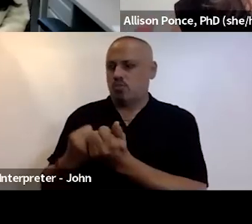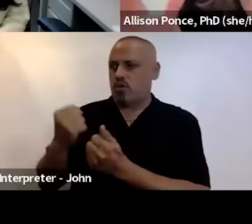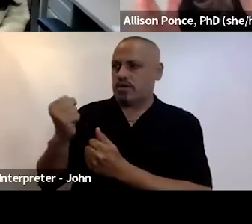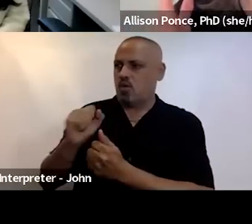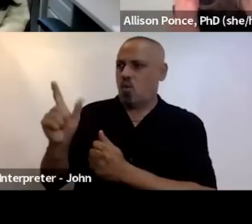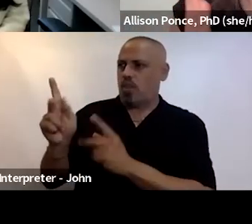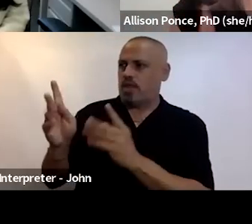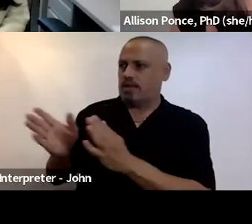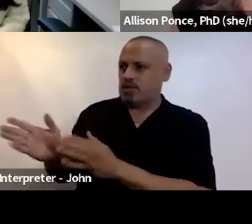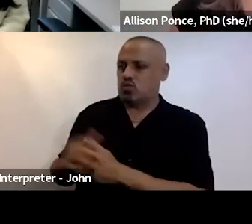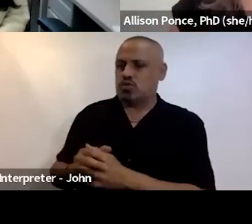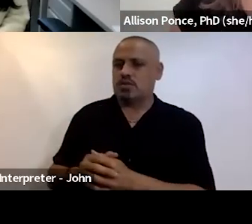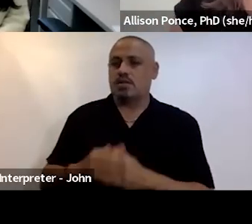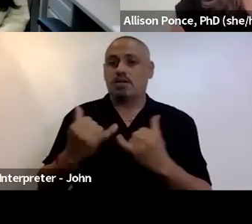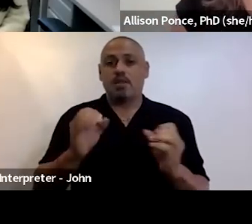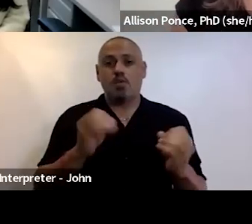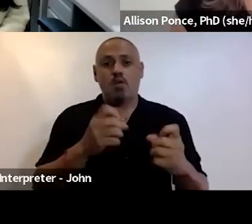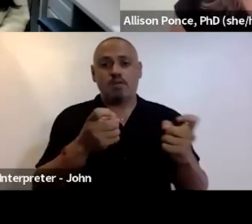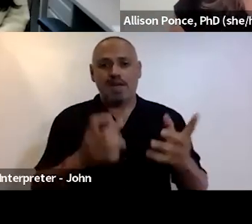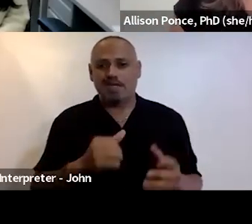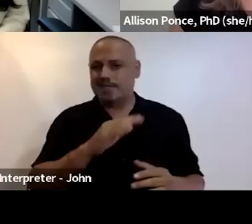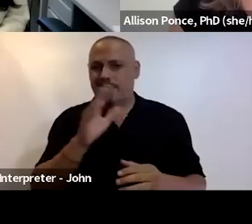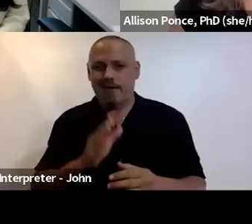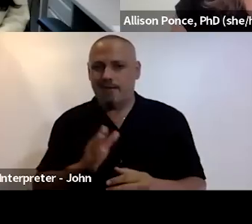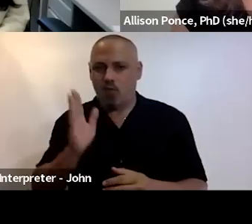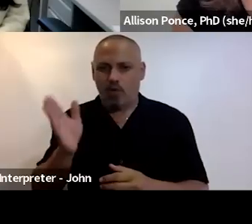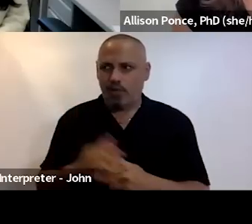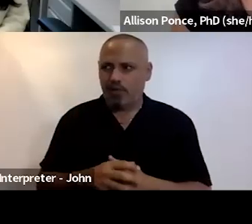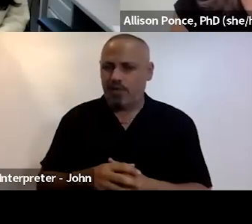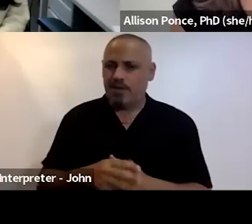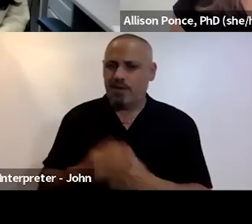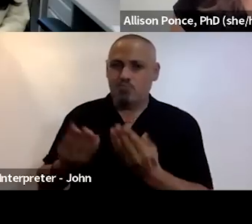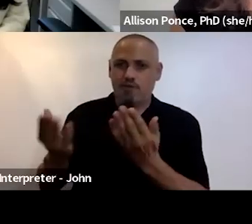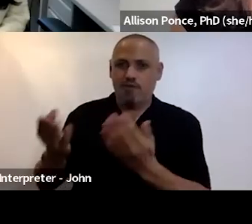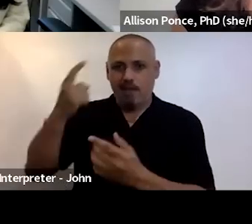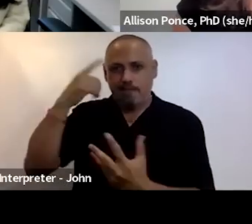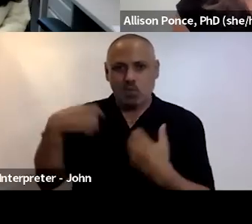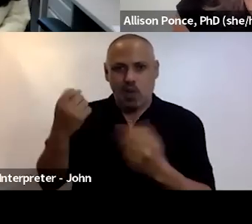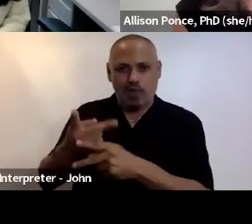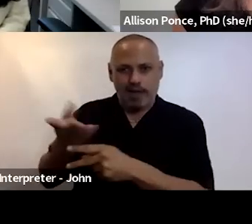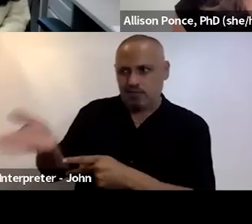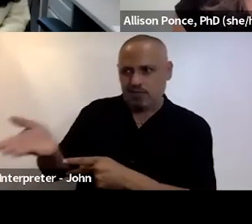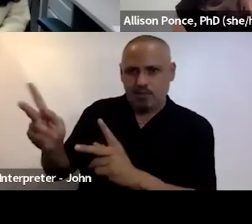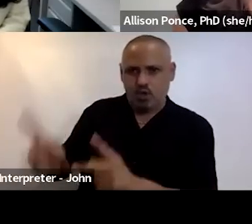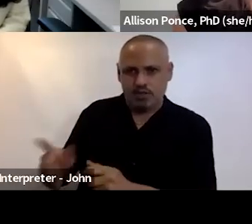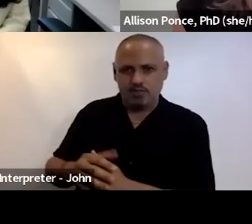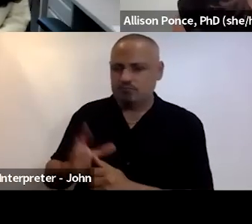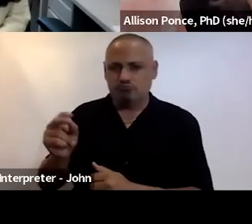Now the office manager's job is never going to be to provide mental health care to the individual,